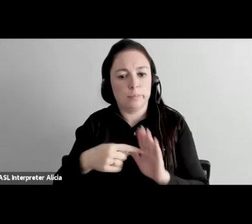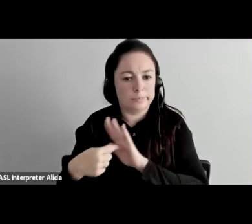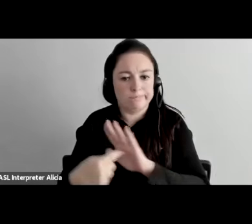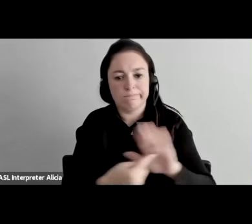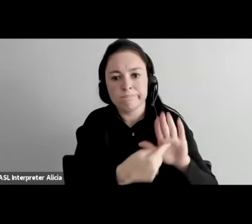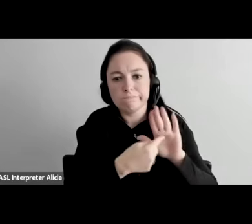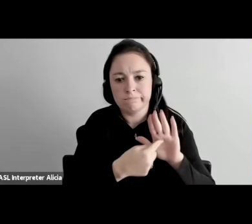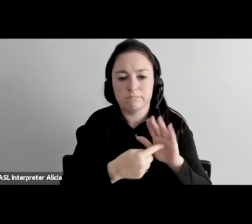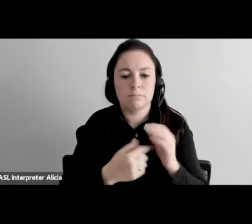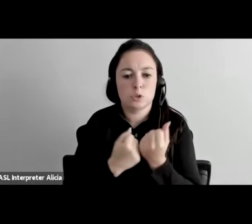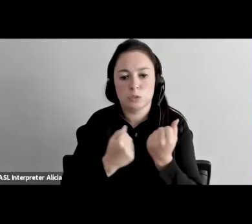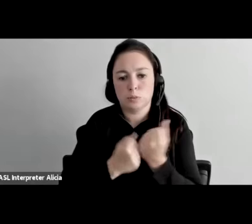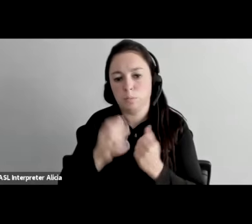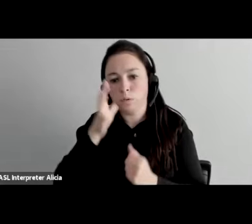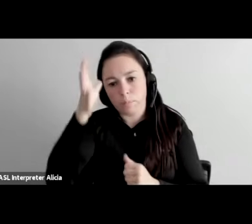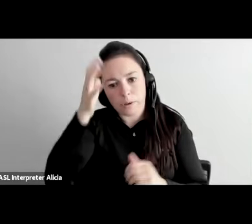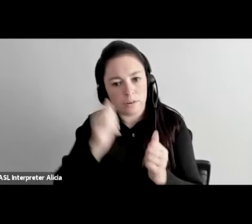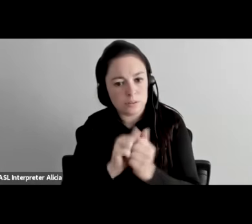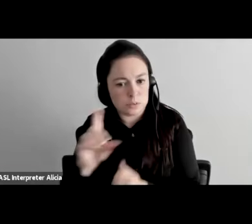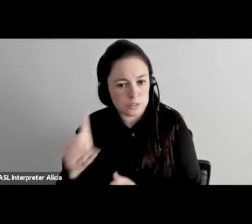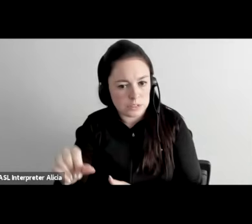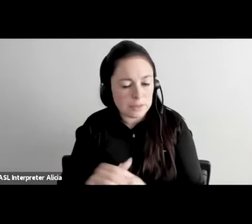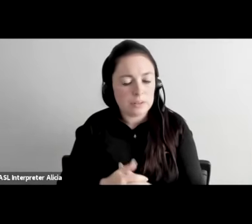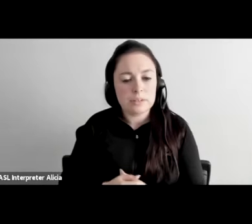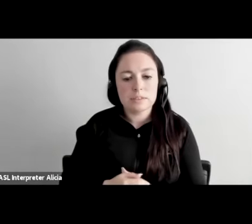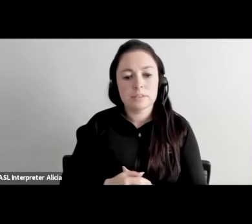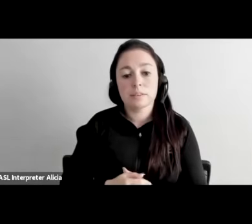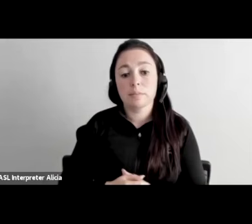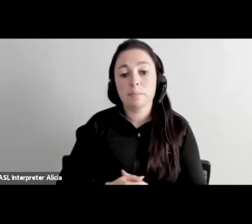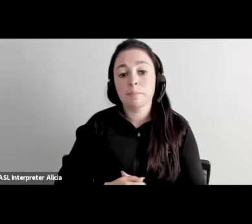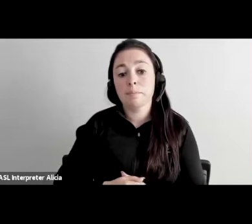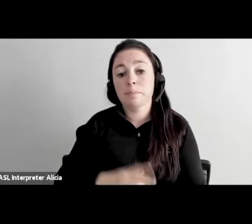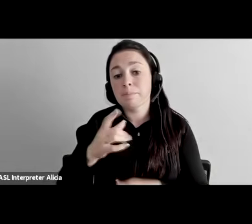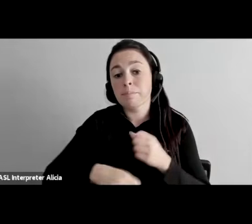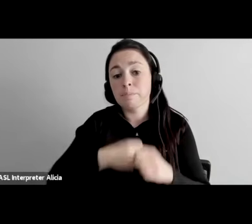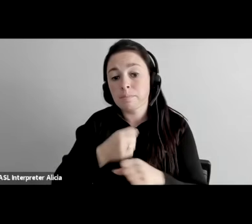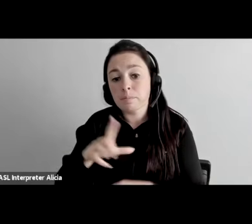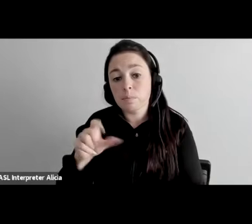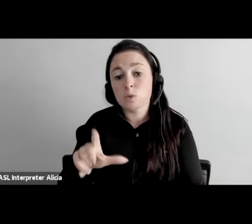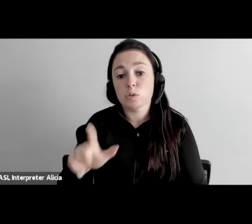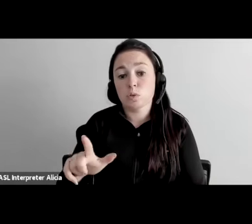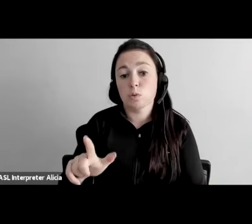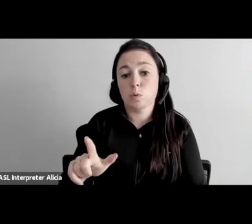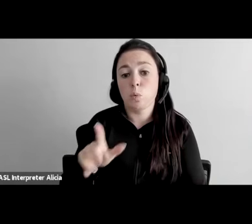In 2021, she was named the Area Changemaker, and the Adaptive